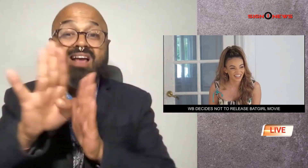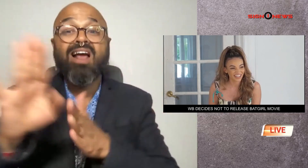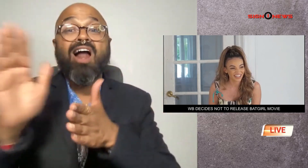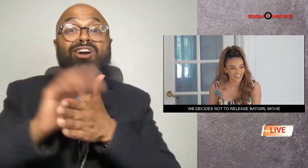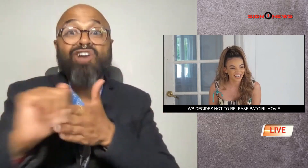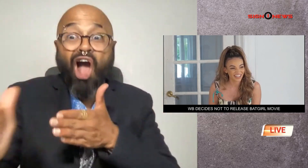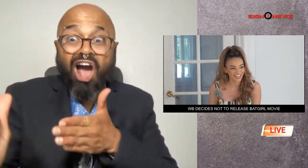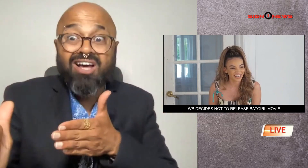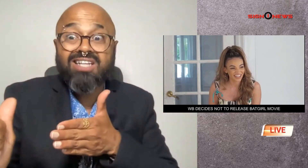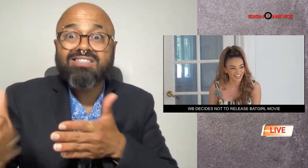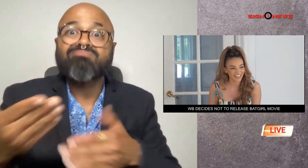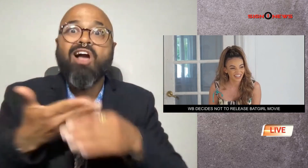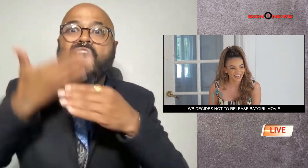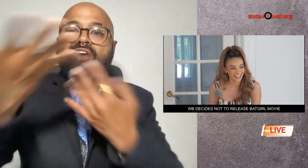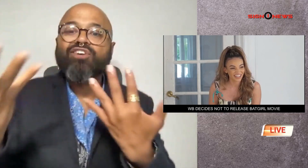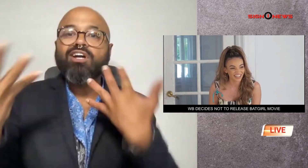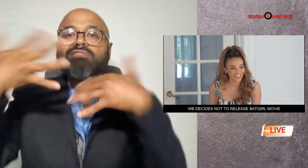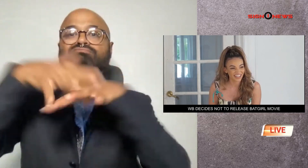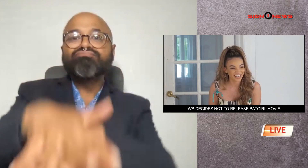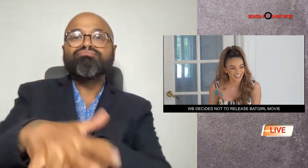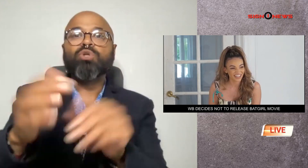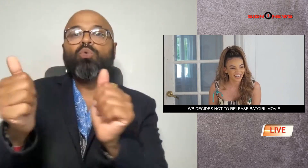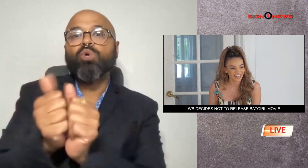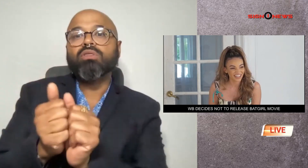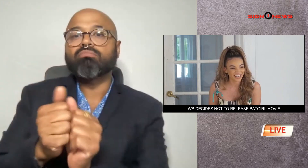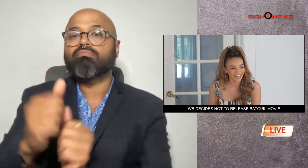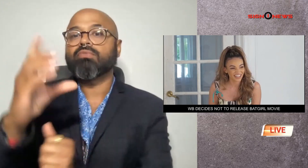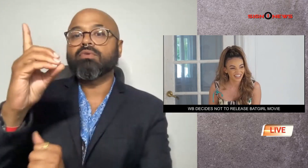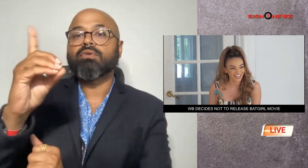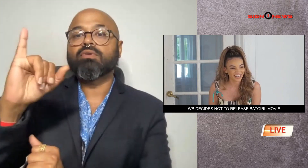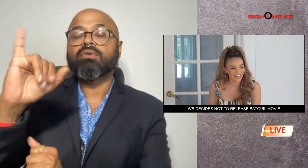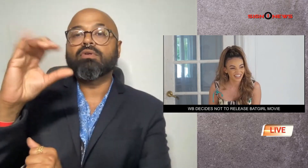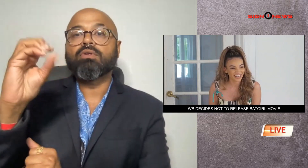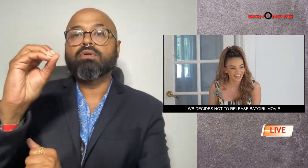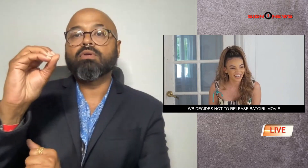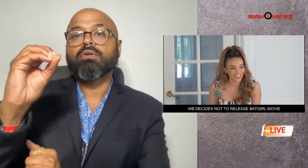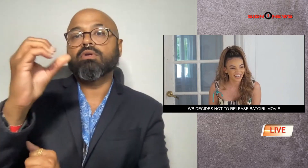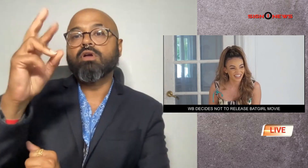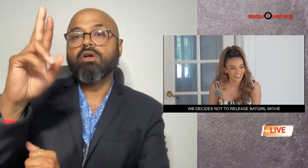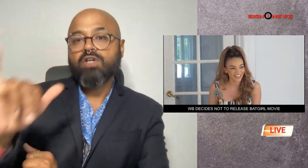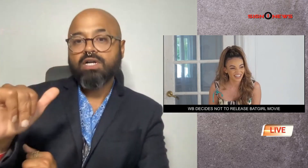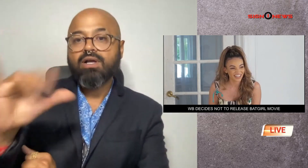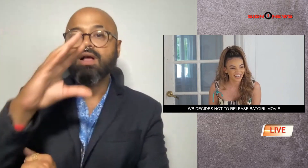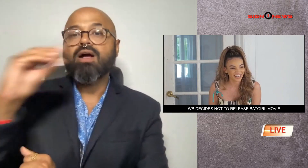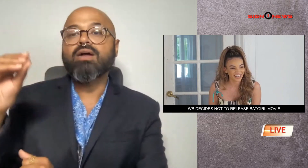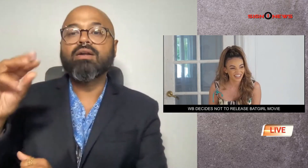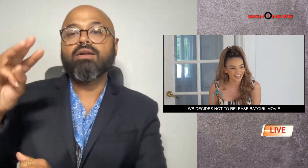cut $3 billion in costs after the merger of Discovery and Warner Media in April